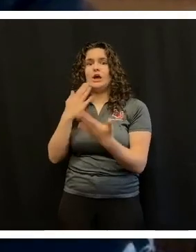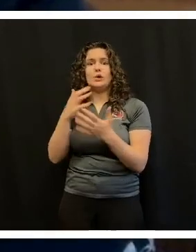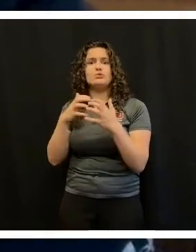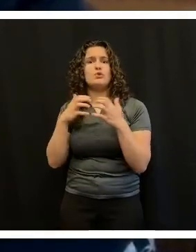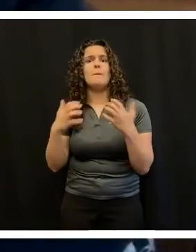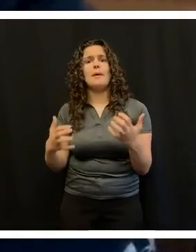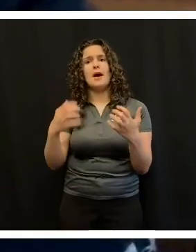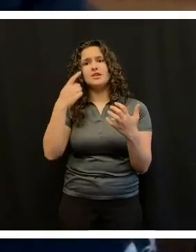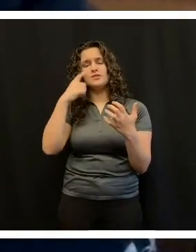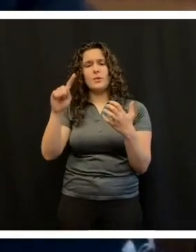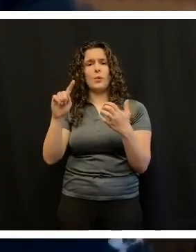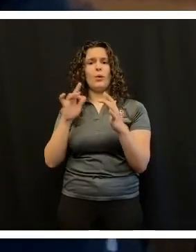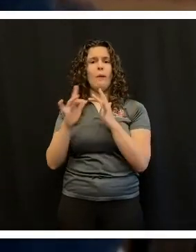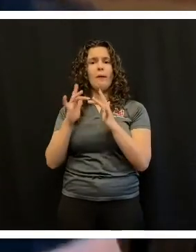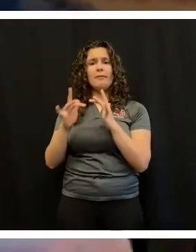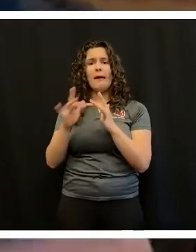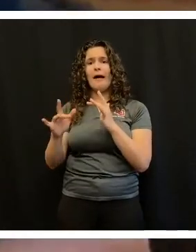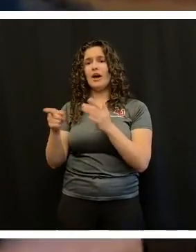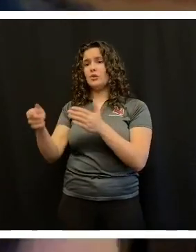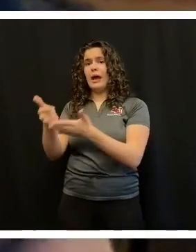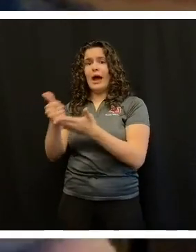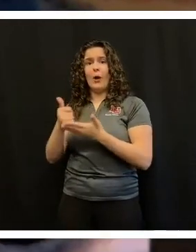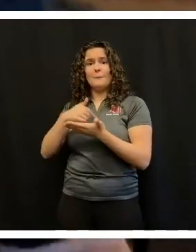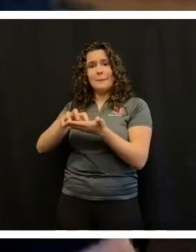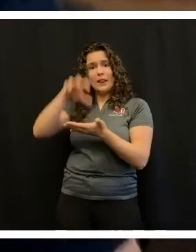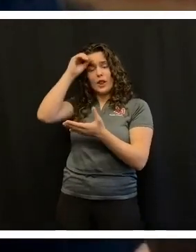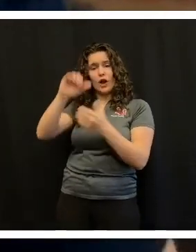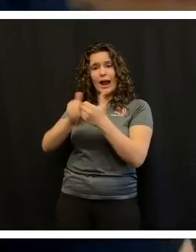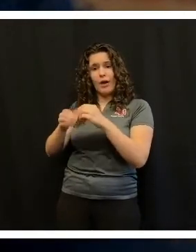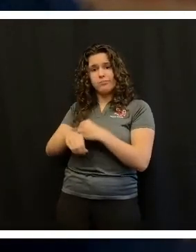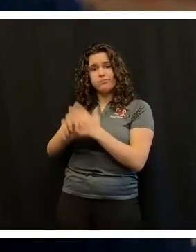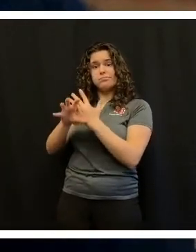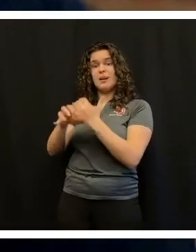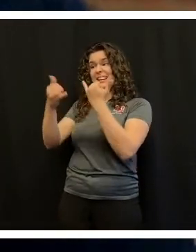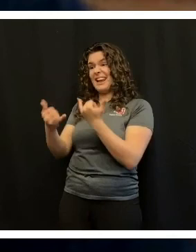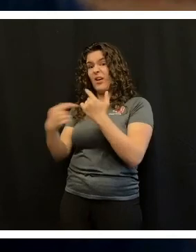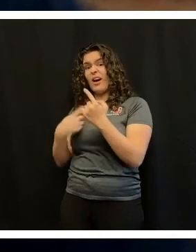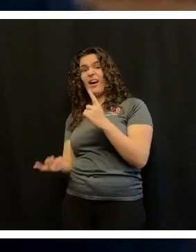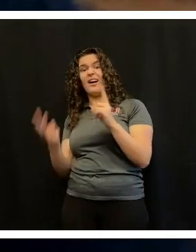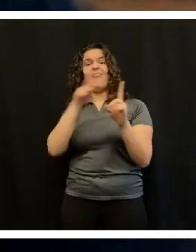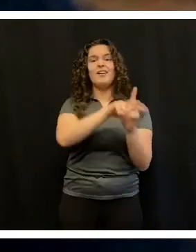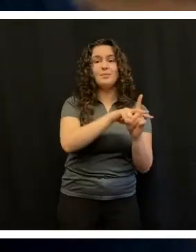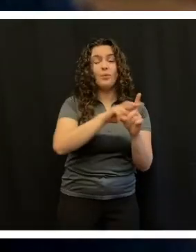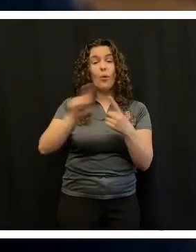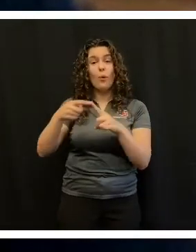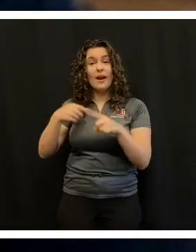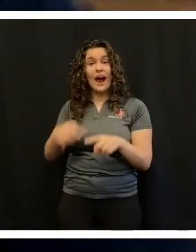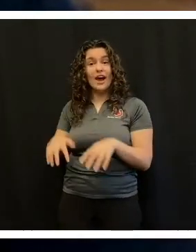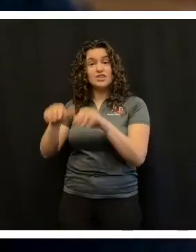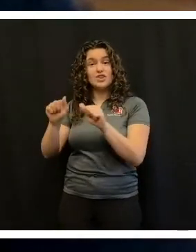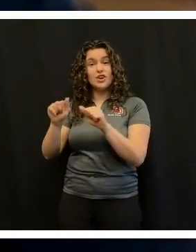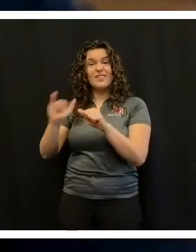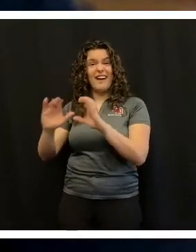"helping me learn how to do this. "I didn't know when I took "Fundamentals of Distance Education "that I was going to need to do this,